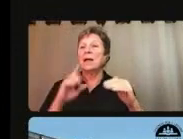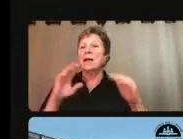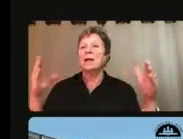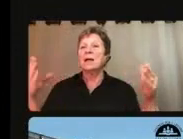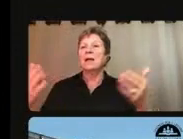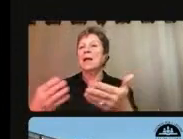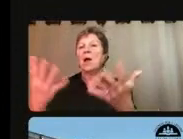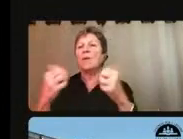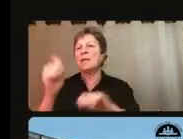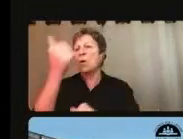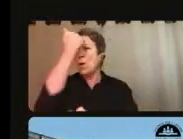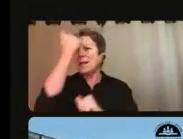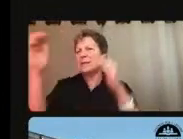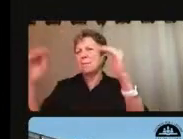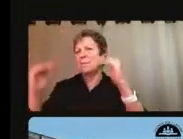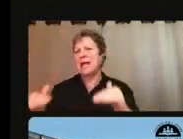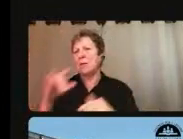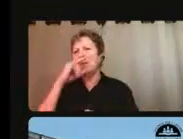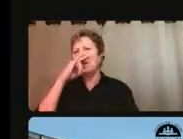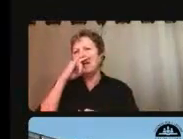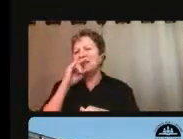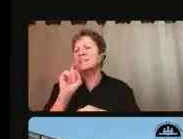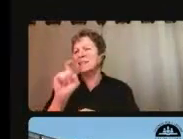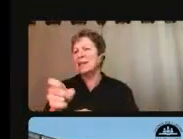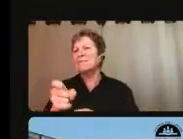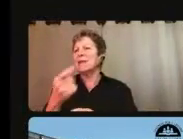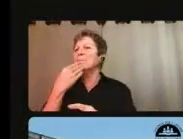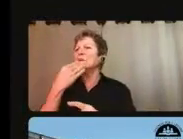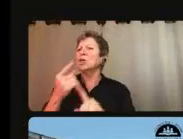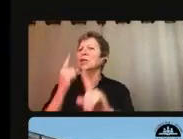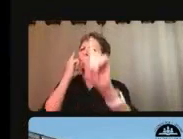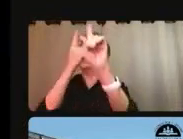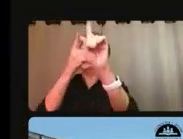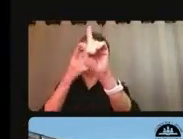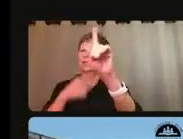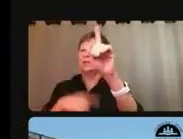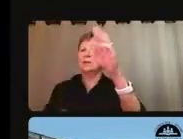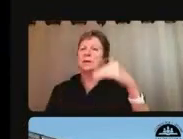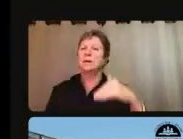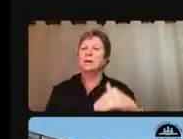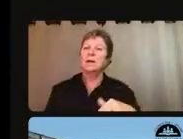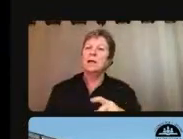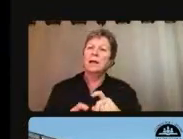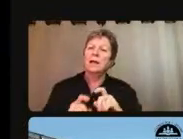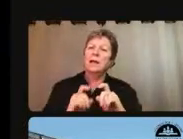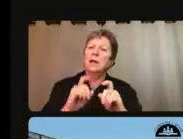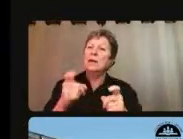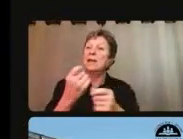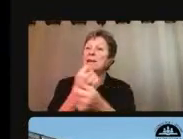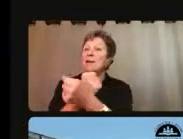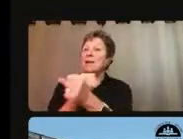REACH FOR AMP UPHE EPIDEMIC